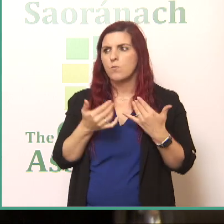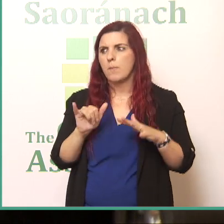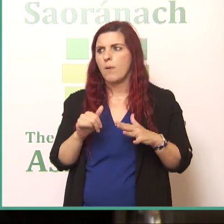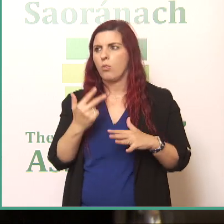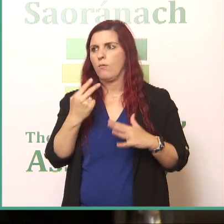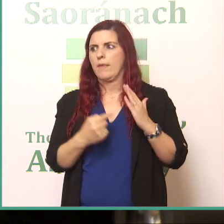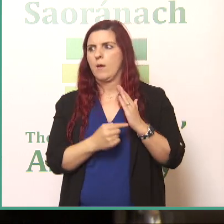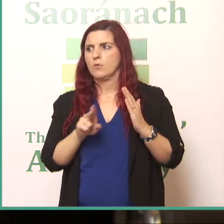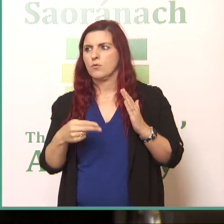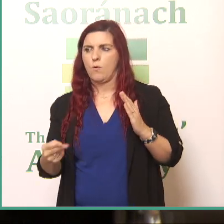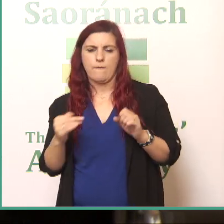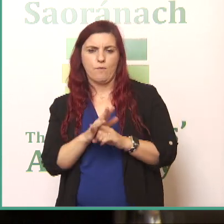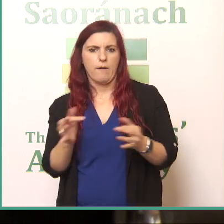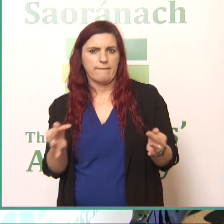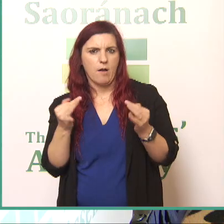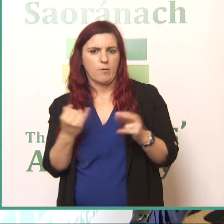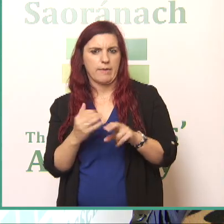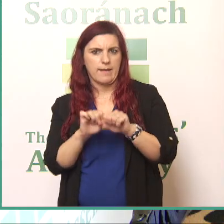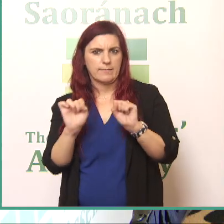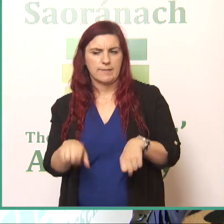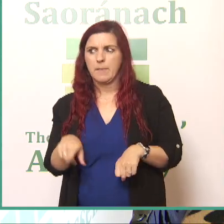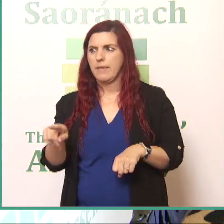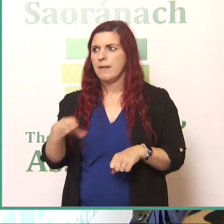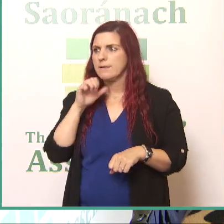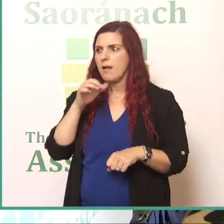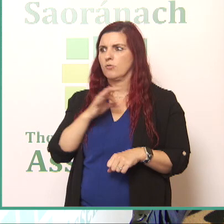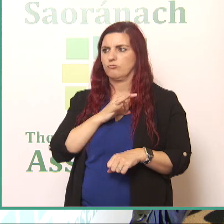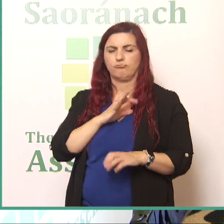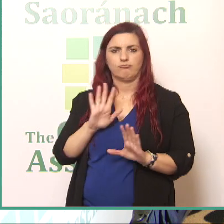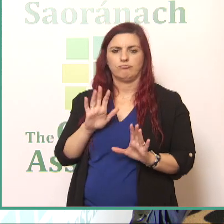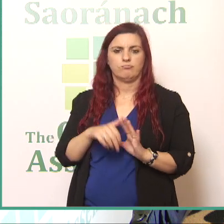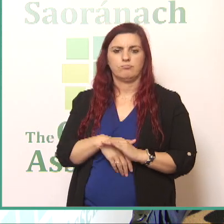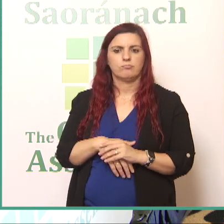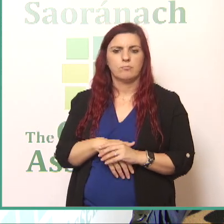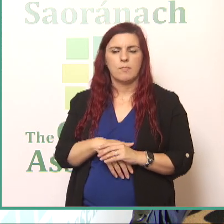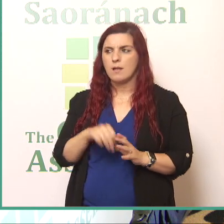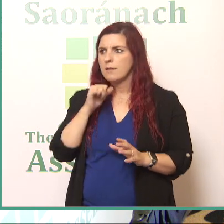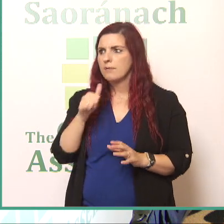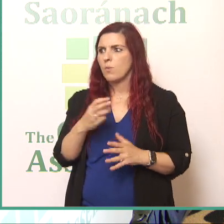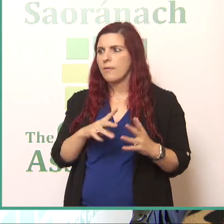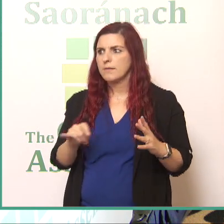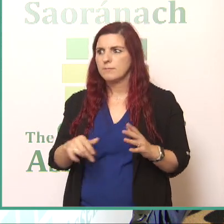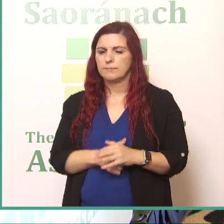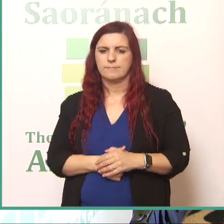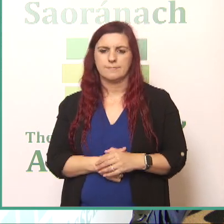000 Euros for a farmer in that scheme that is no good nowadays it's not what okay thank you